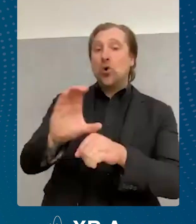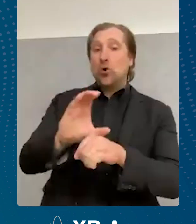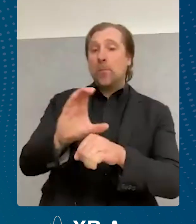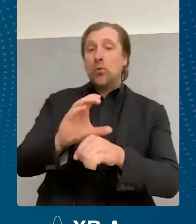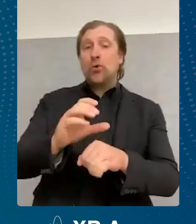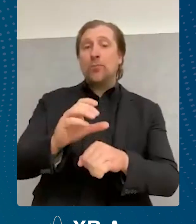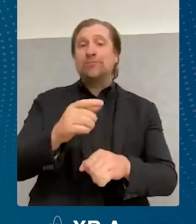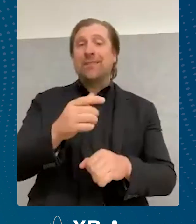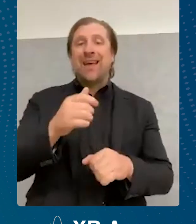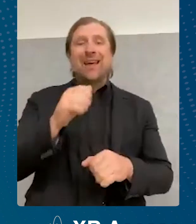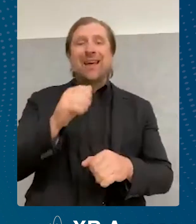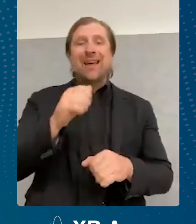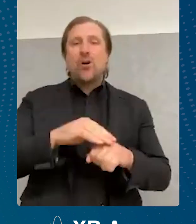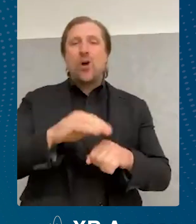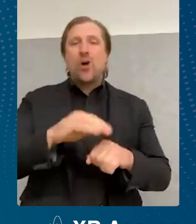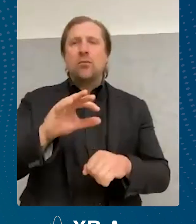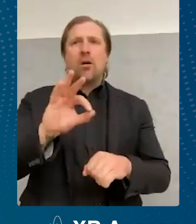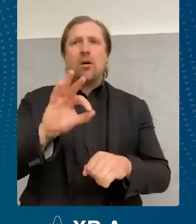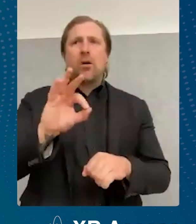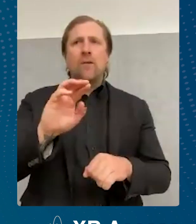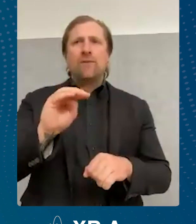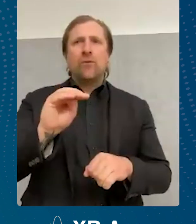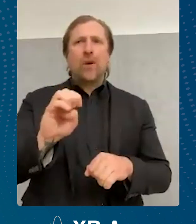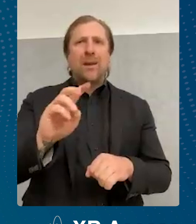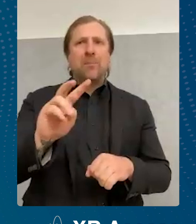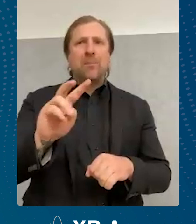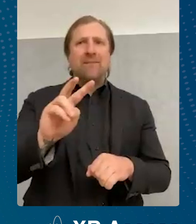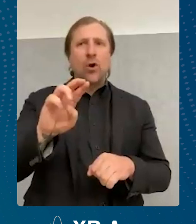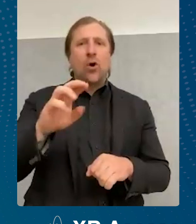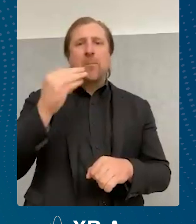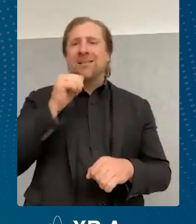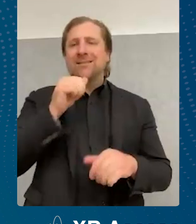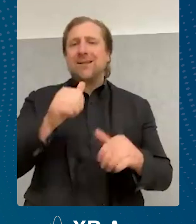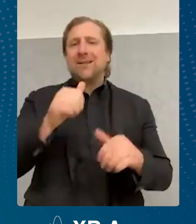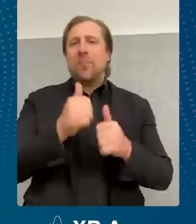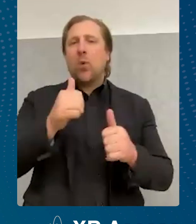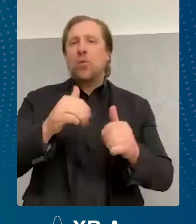because it is the most accessible. And to get to those worlds, you would go